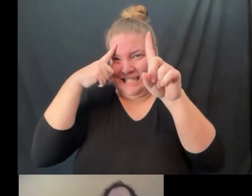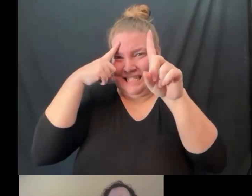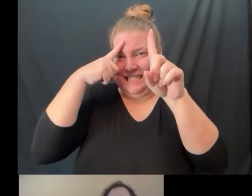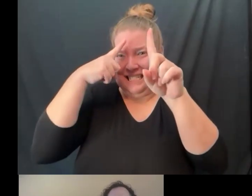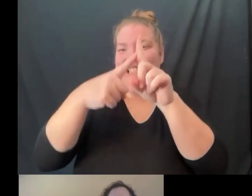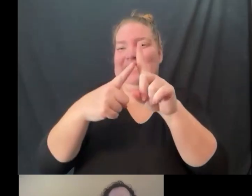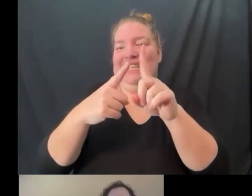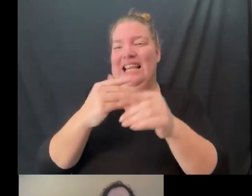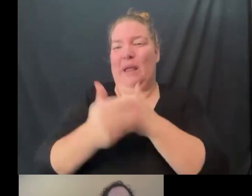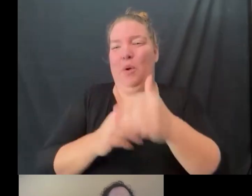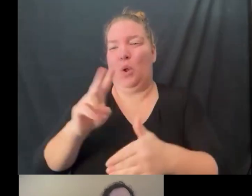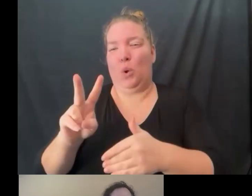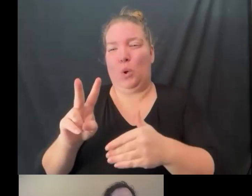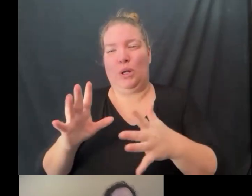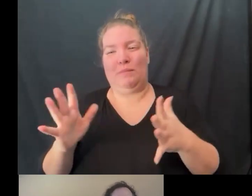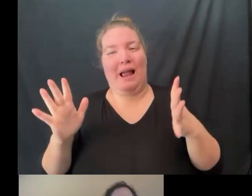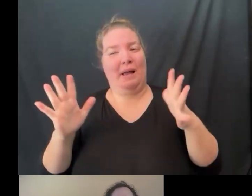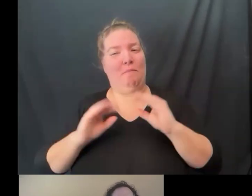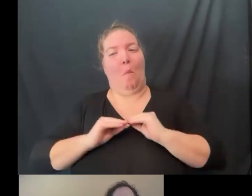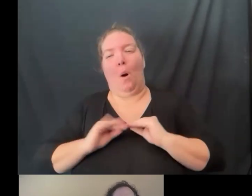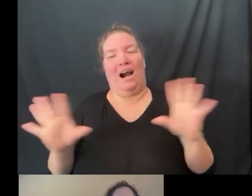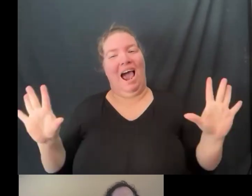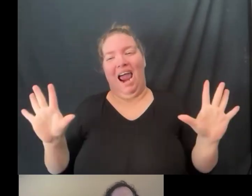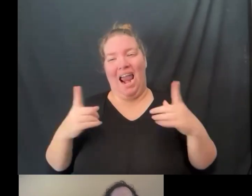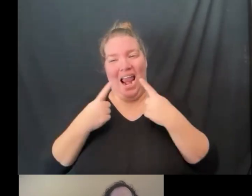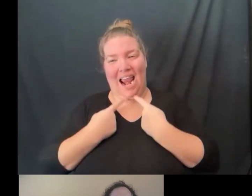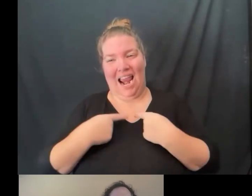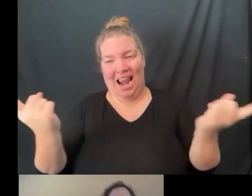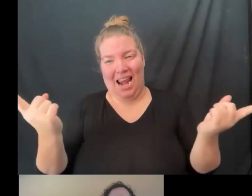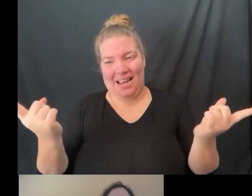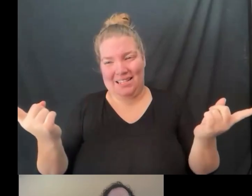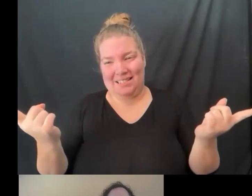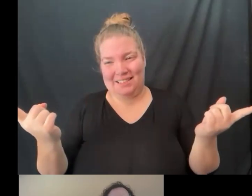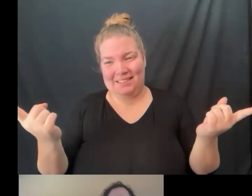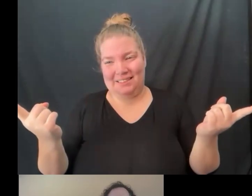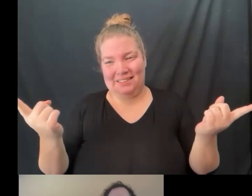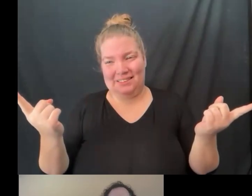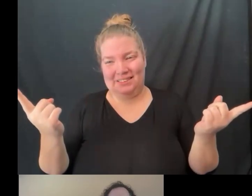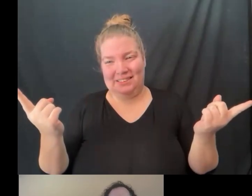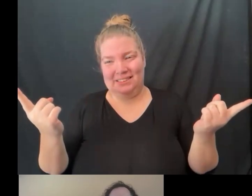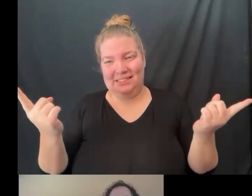2 is the intention, and even alludes to some of the things